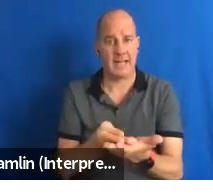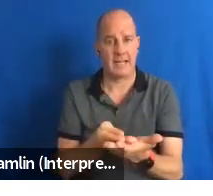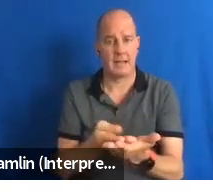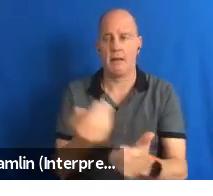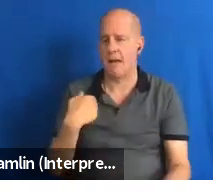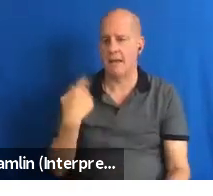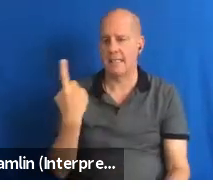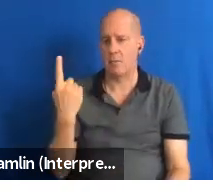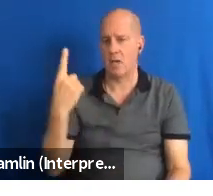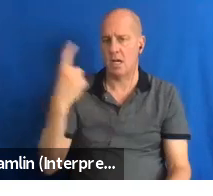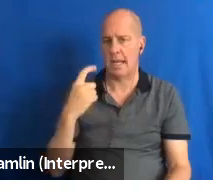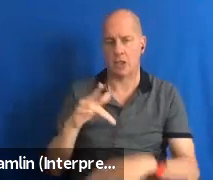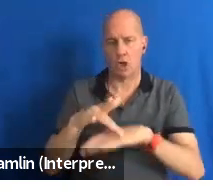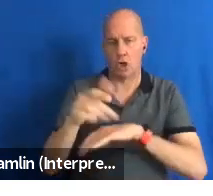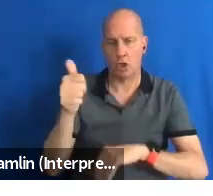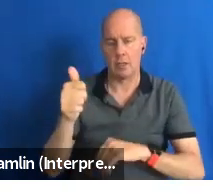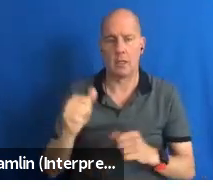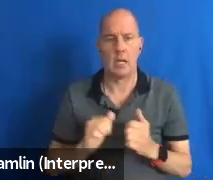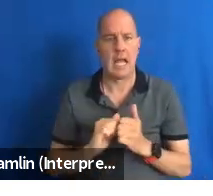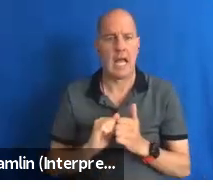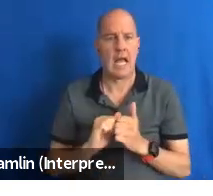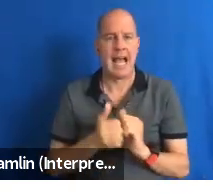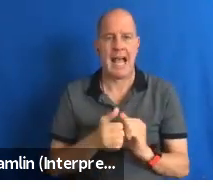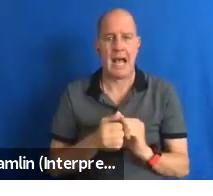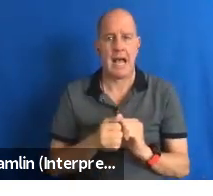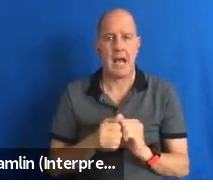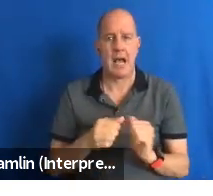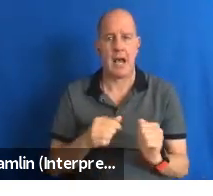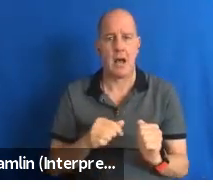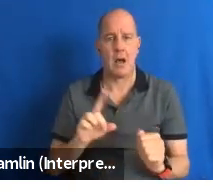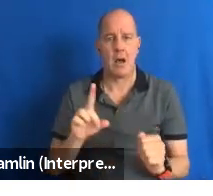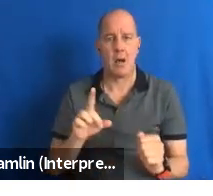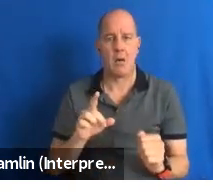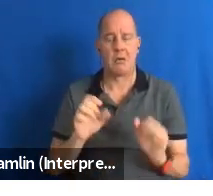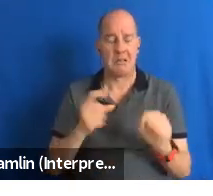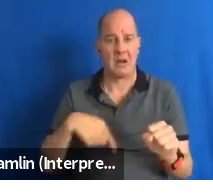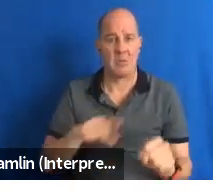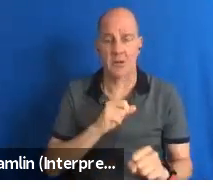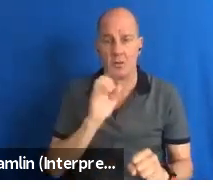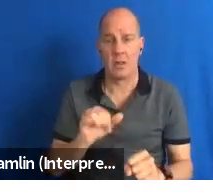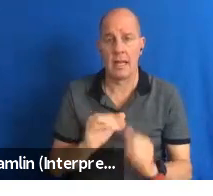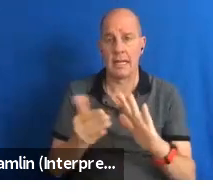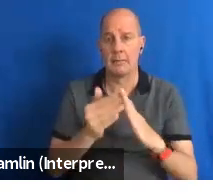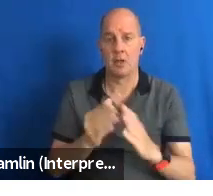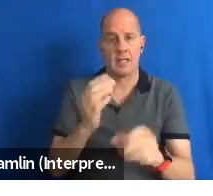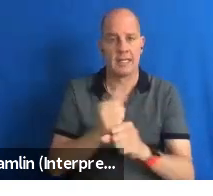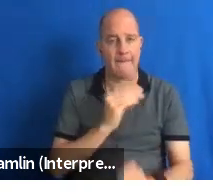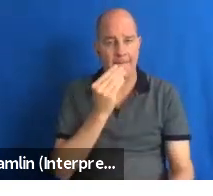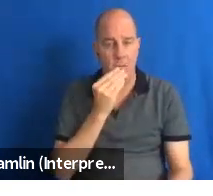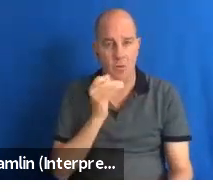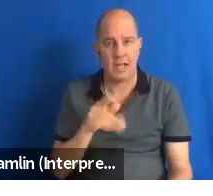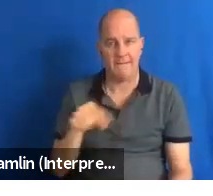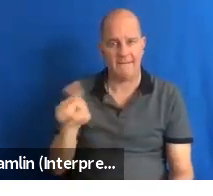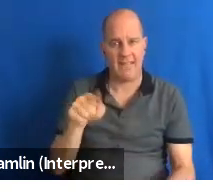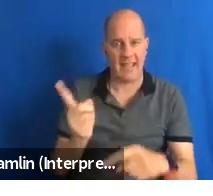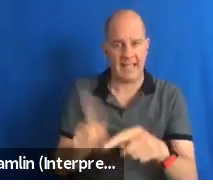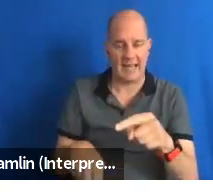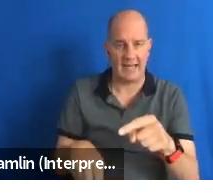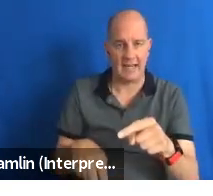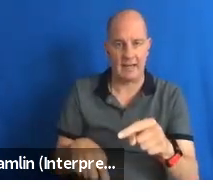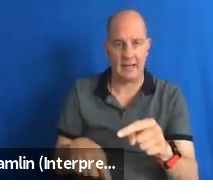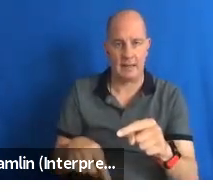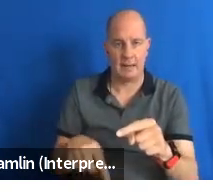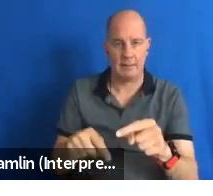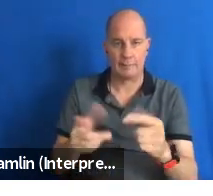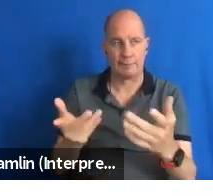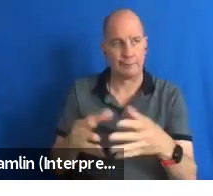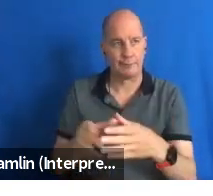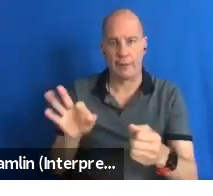earlier about how do we make sure that communities receive food if they can't reach a certain site.